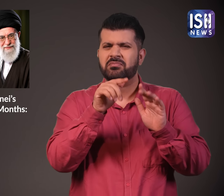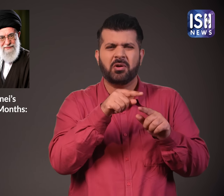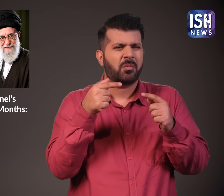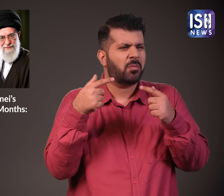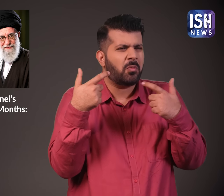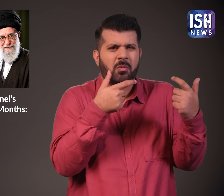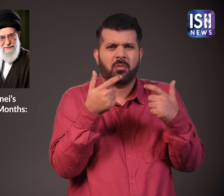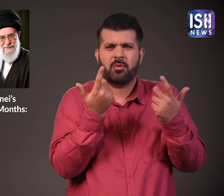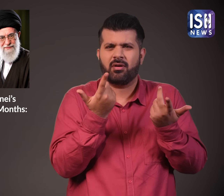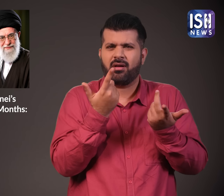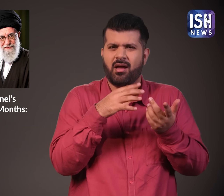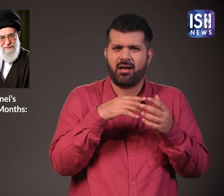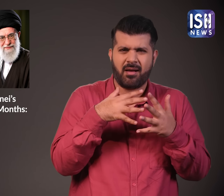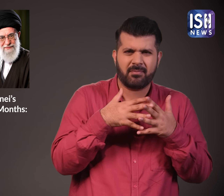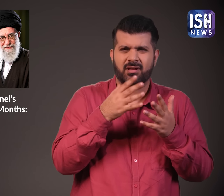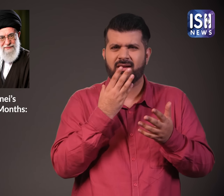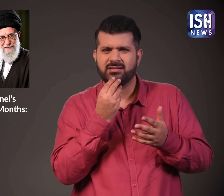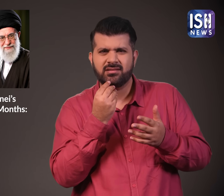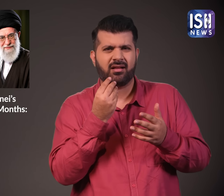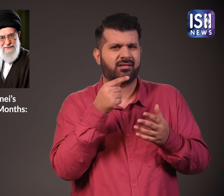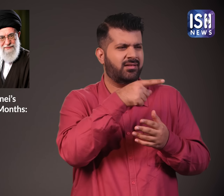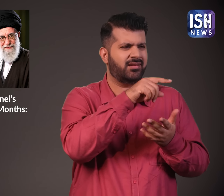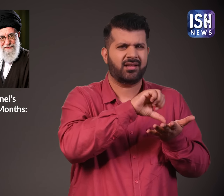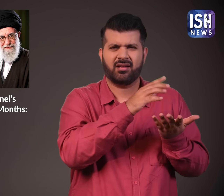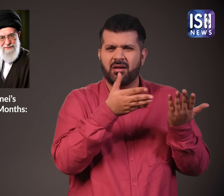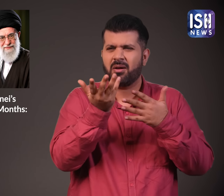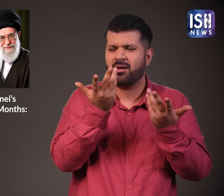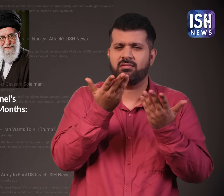What is happening between the United States, Israel and Iran?